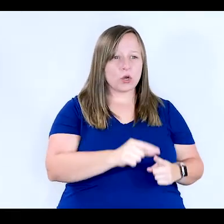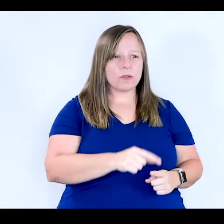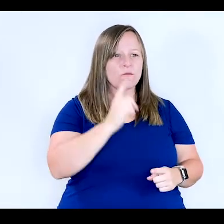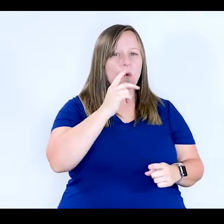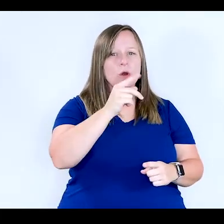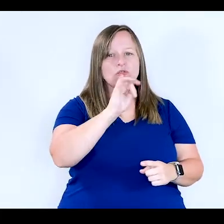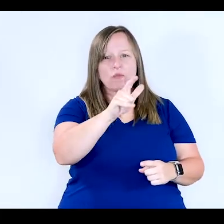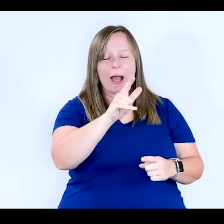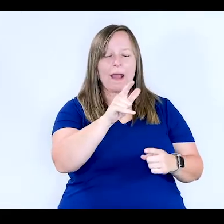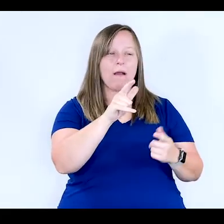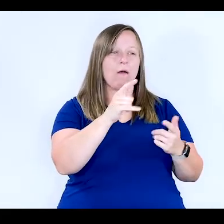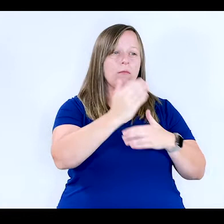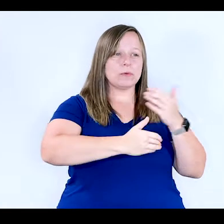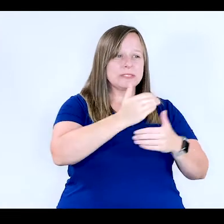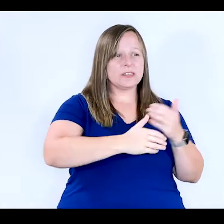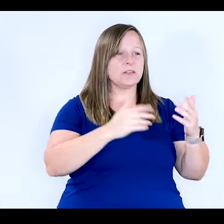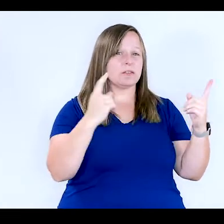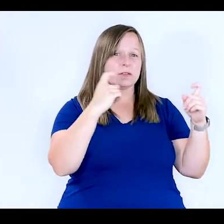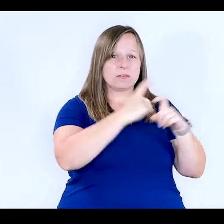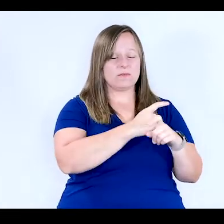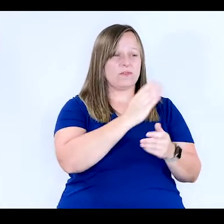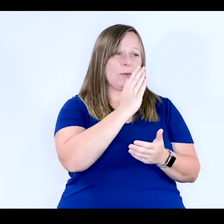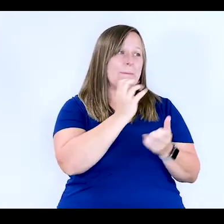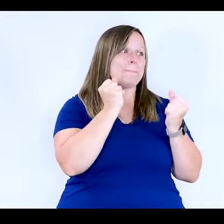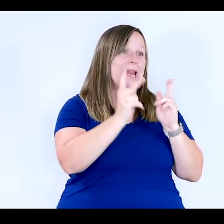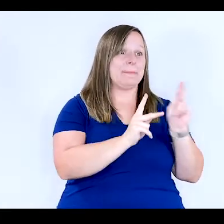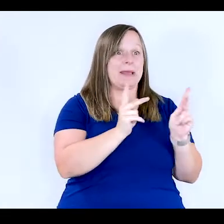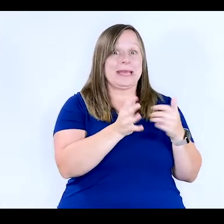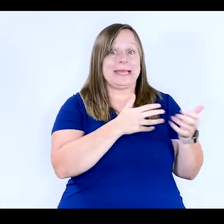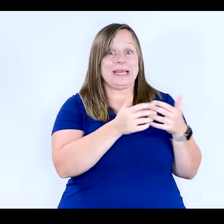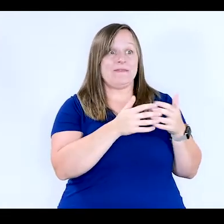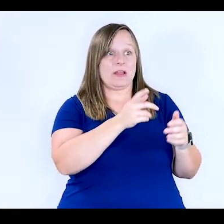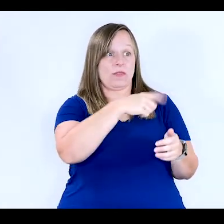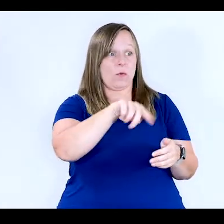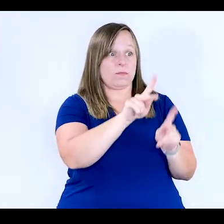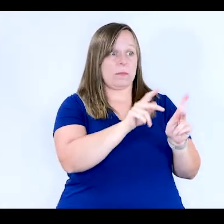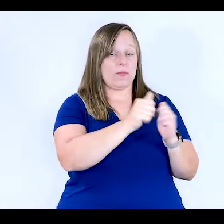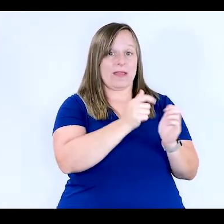trial procedures can be quite confusing to many individuals. Even those who have